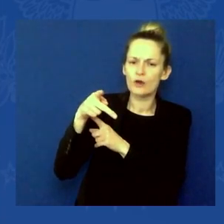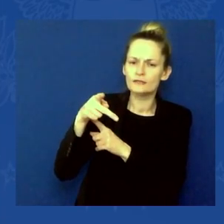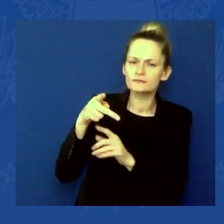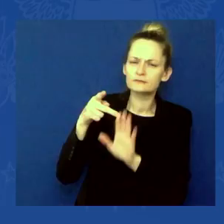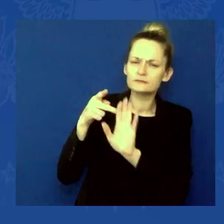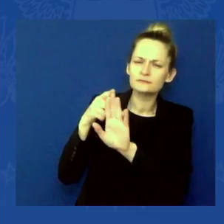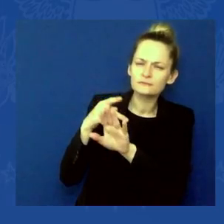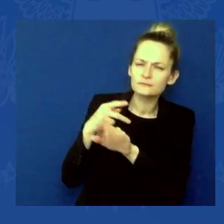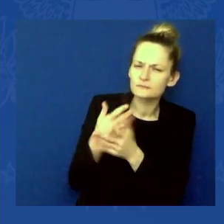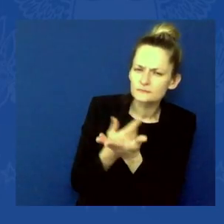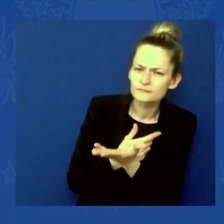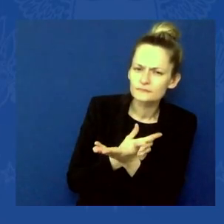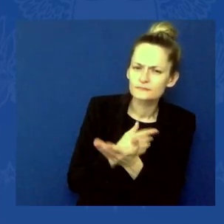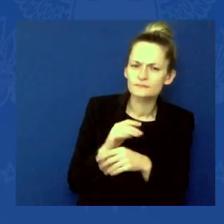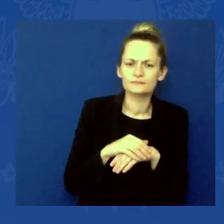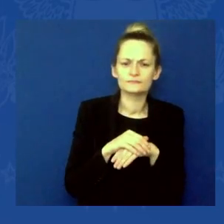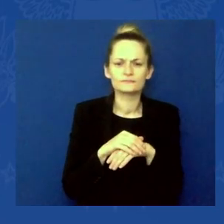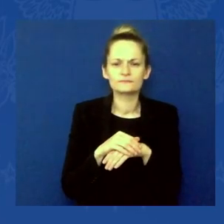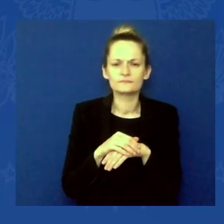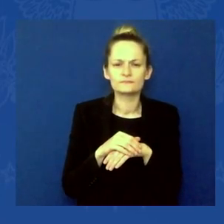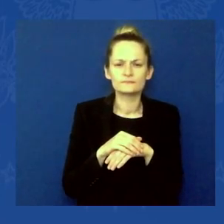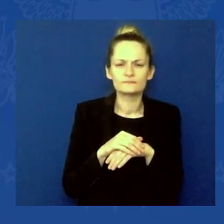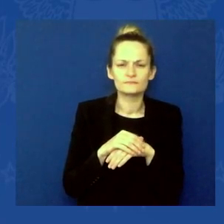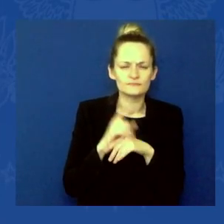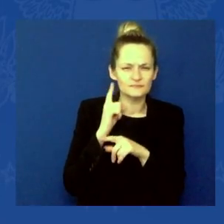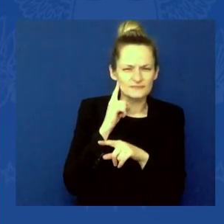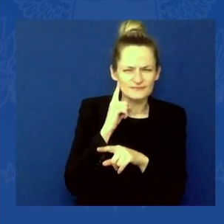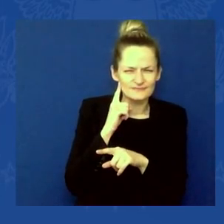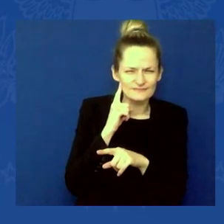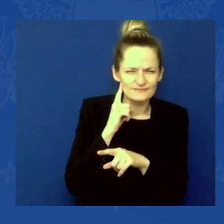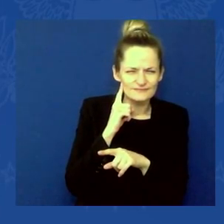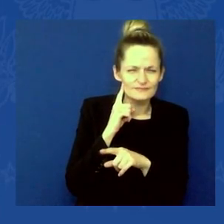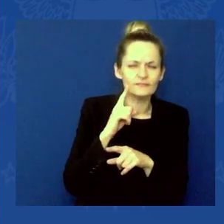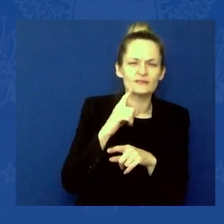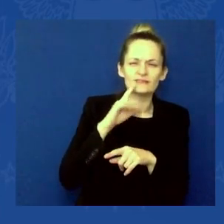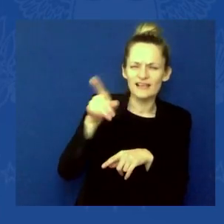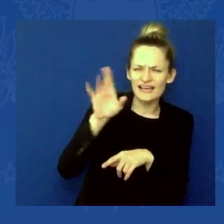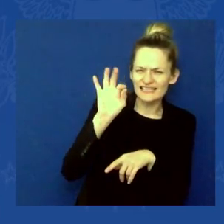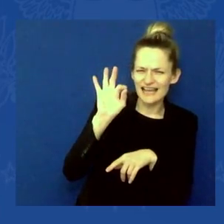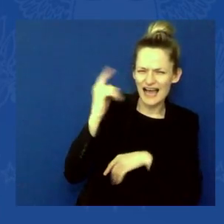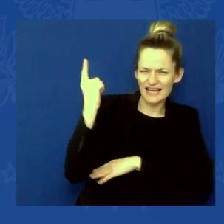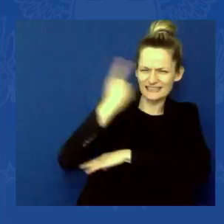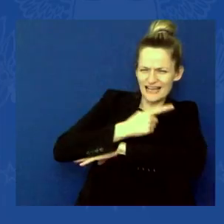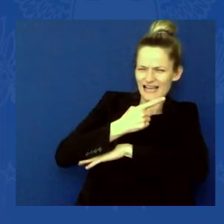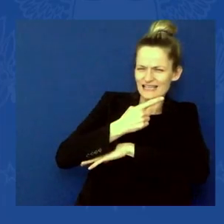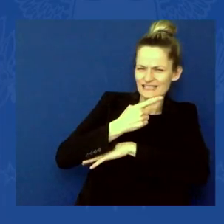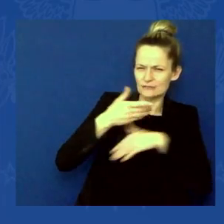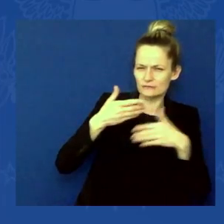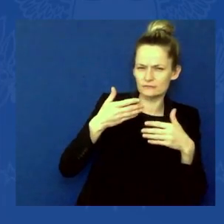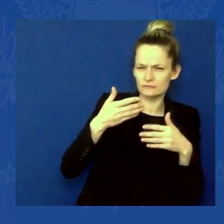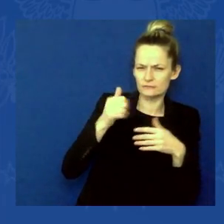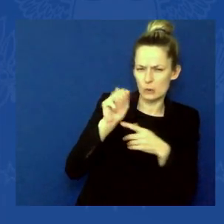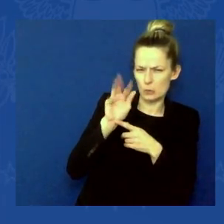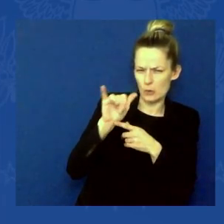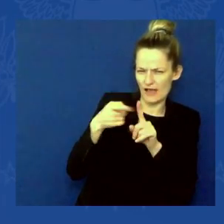Will you extend that deadline? Or what -- what is your thought process on extending the evacuation operations?